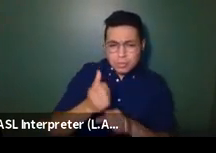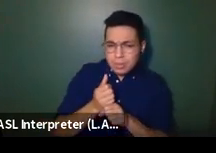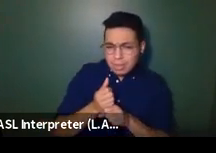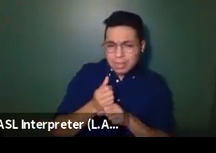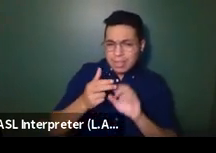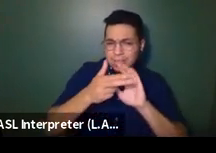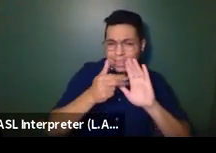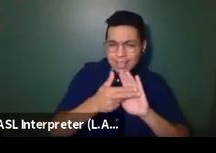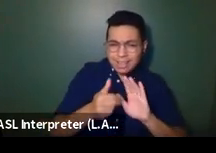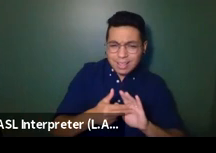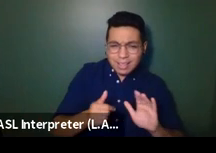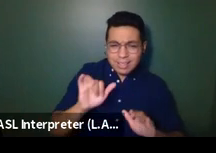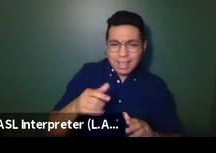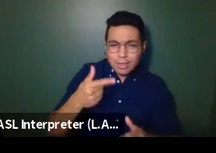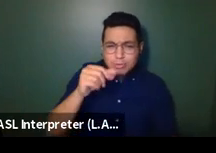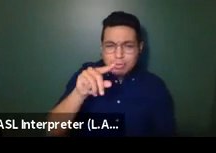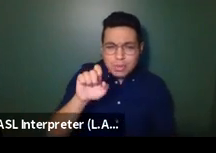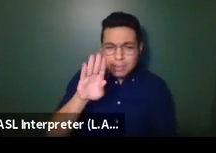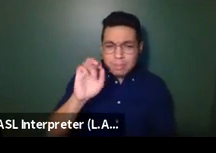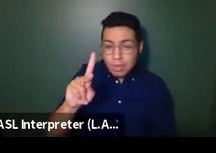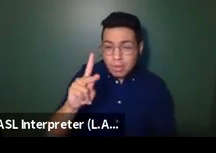ESD 112 --Kristina Wambold: Or is that a great book thing that ESD 112 --Kristina Wambold: We will be talking about tomorrow.